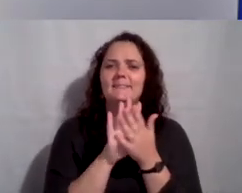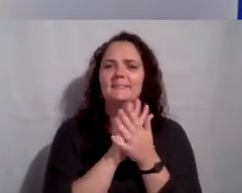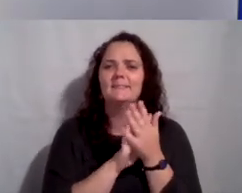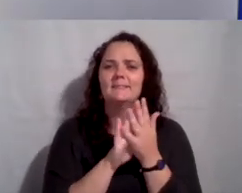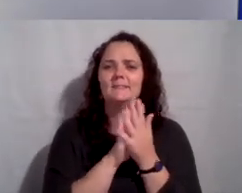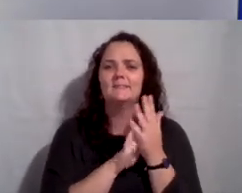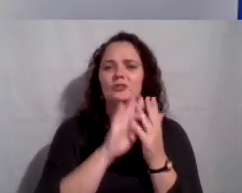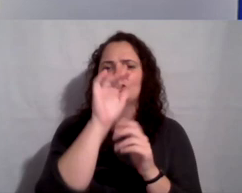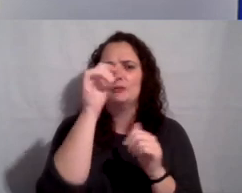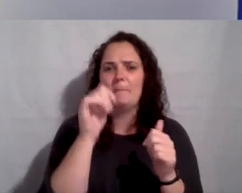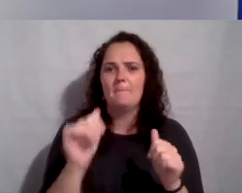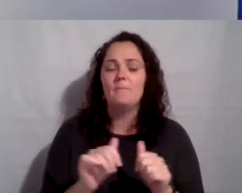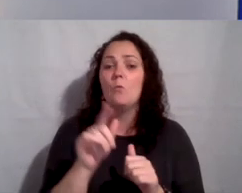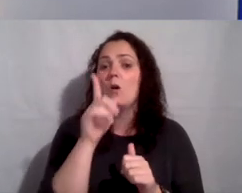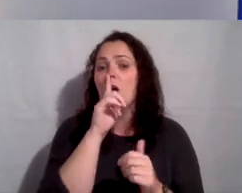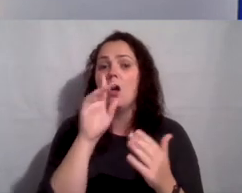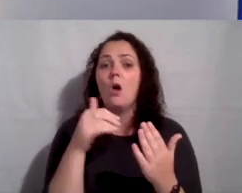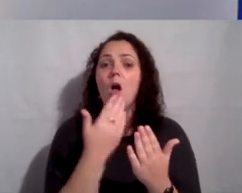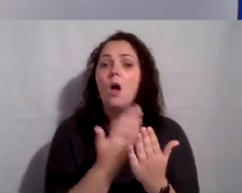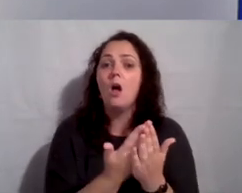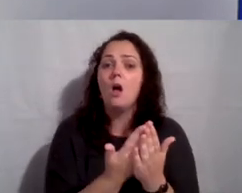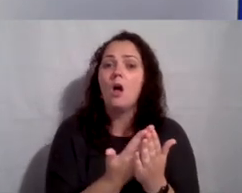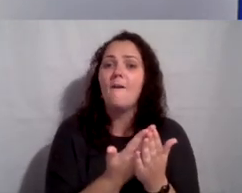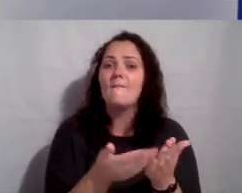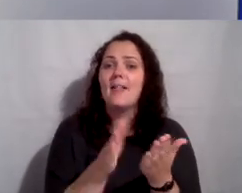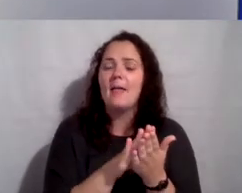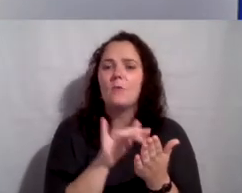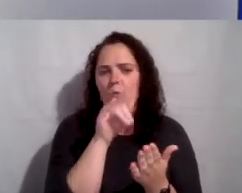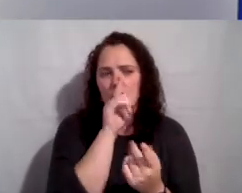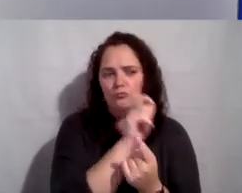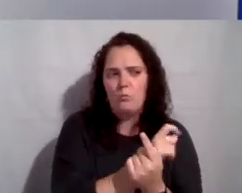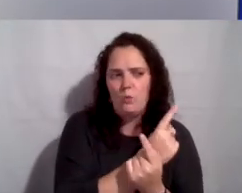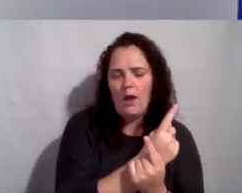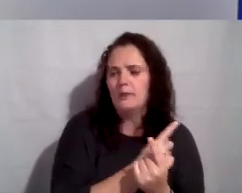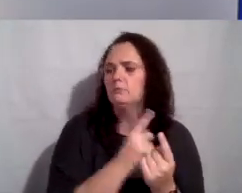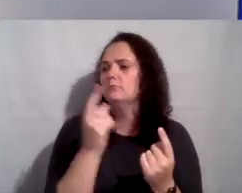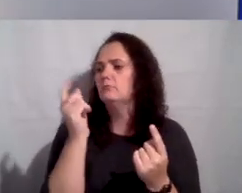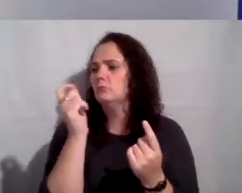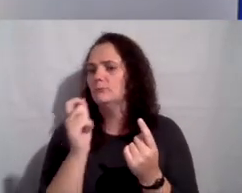like figure or you can overlap them or you can choose to draw one of them and then draw the other